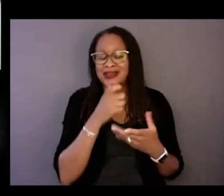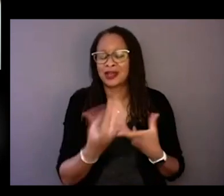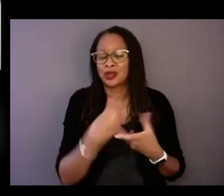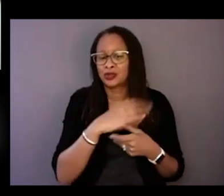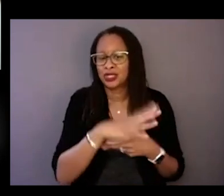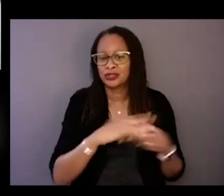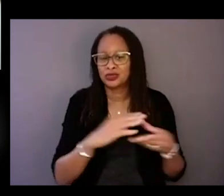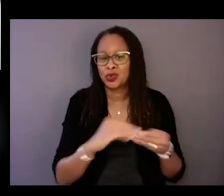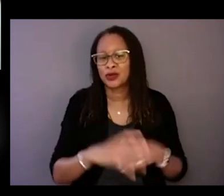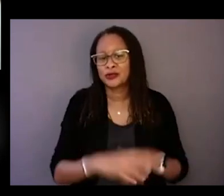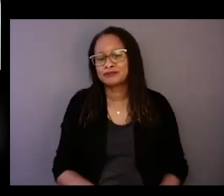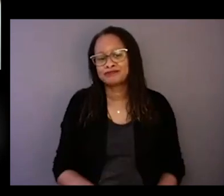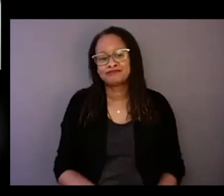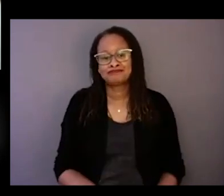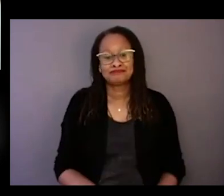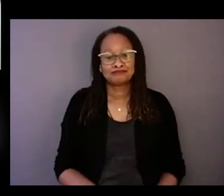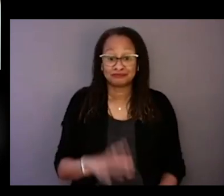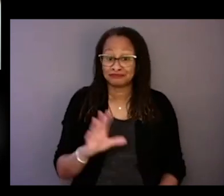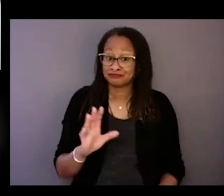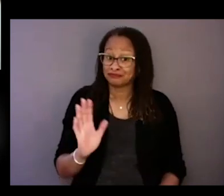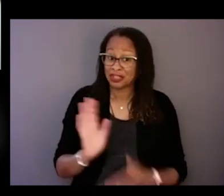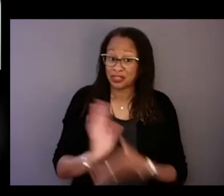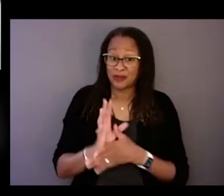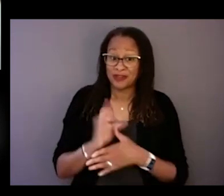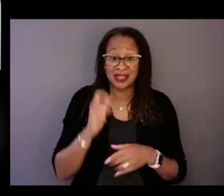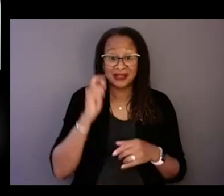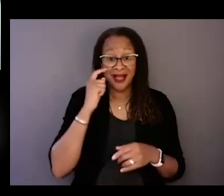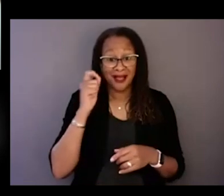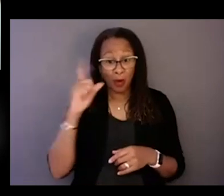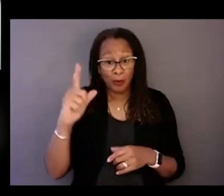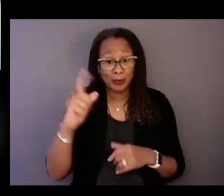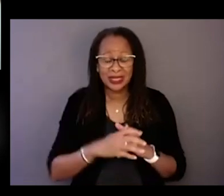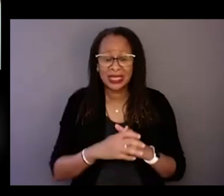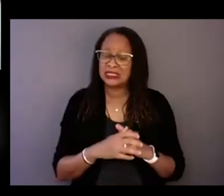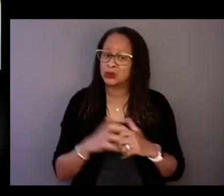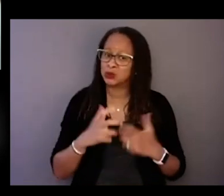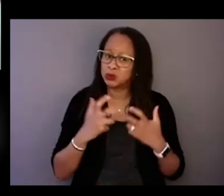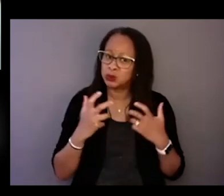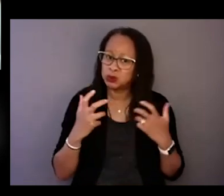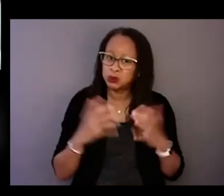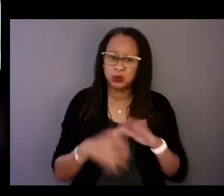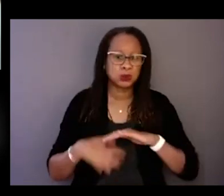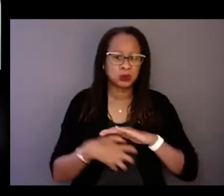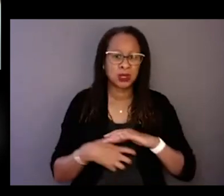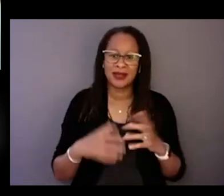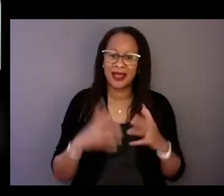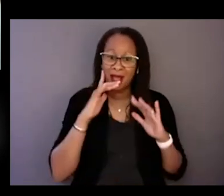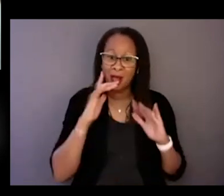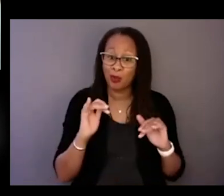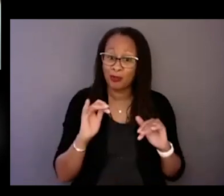Well it is eye-opening and infuriating and I'm so glad that your film exists. And I hope that folks watch it and take all that away from it too.